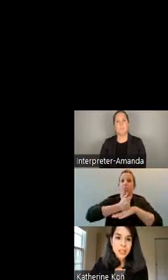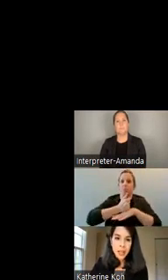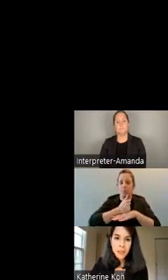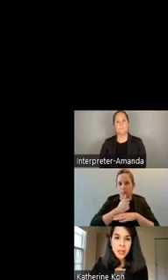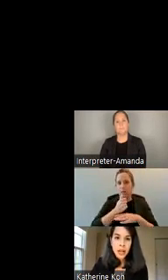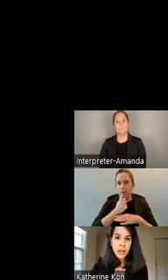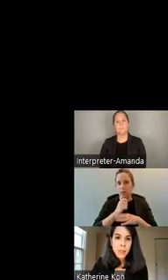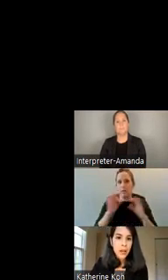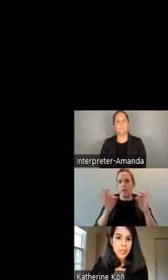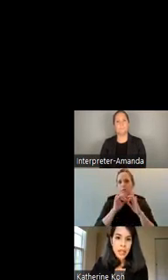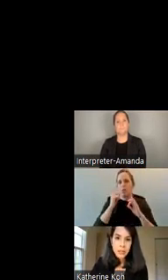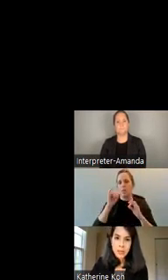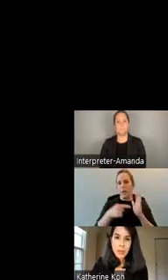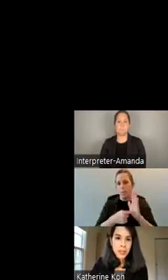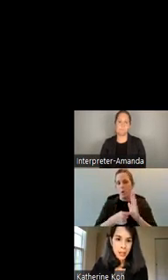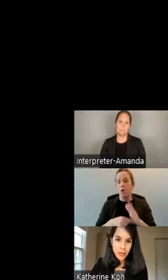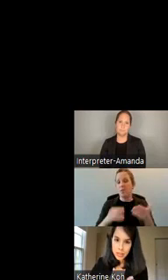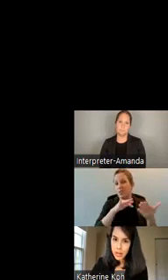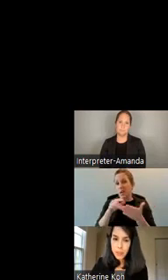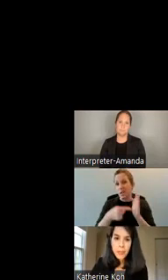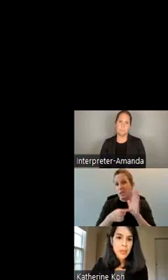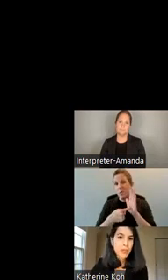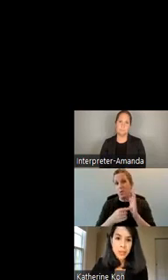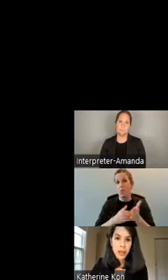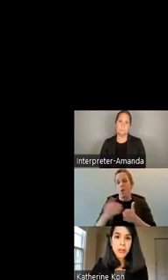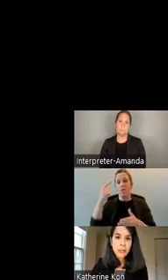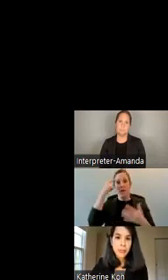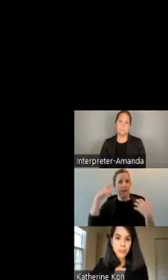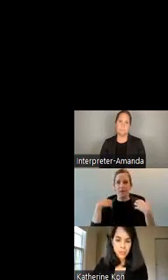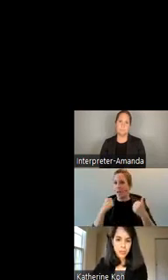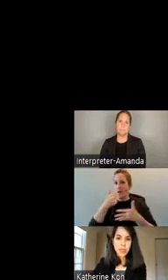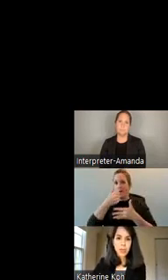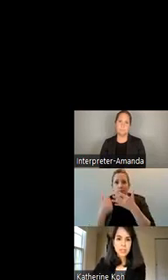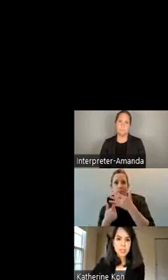that oftentimes mental health is not the first priority for people experiencing homelessness